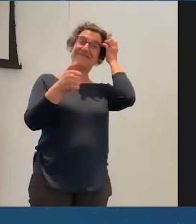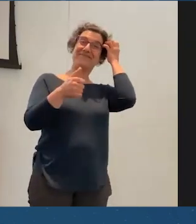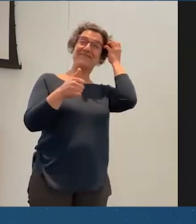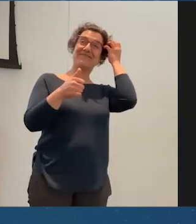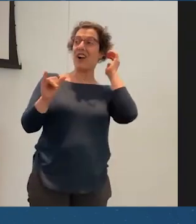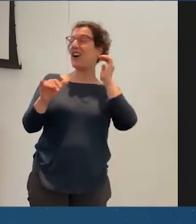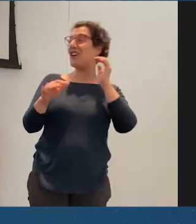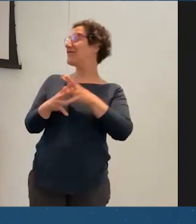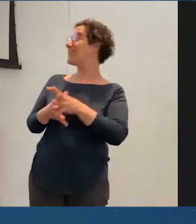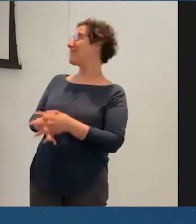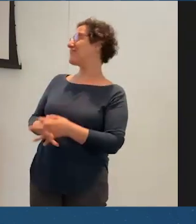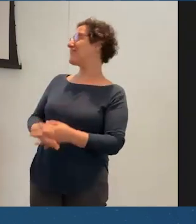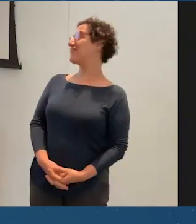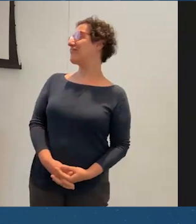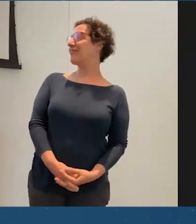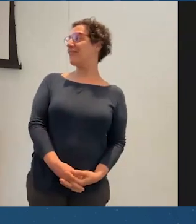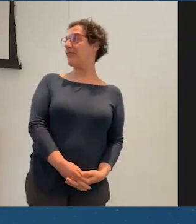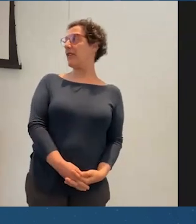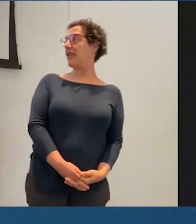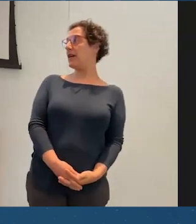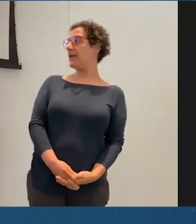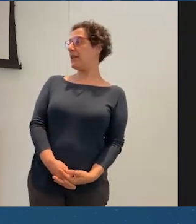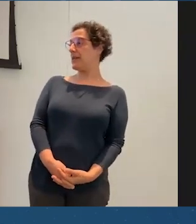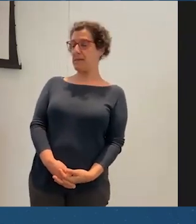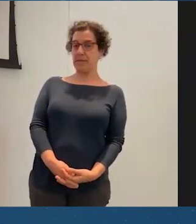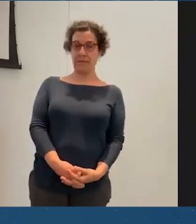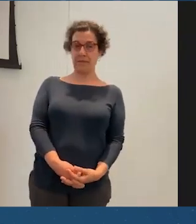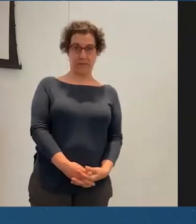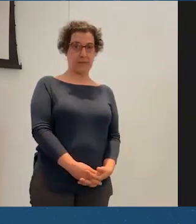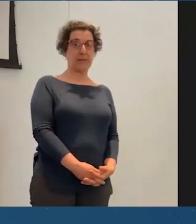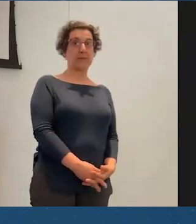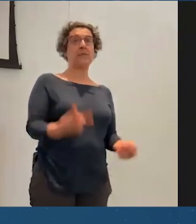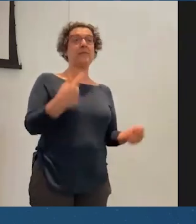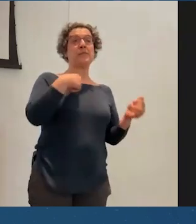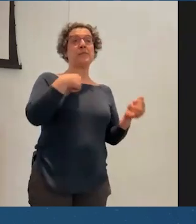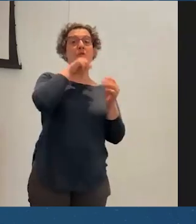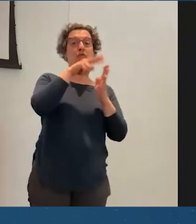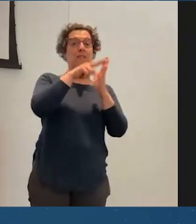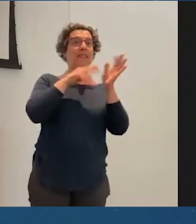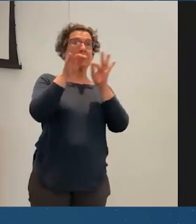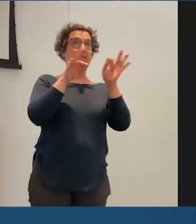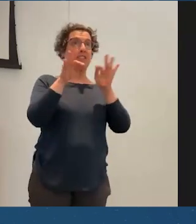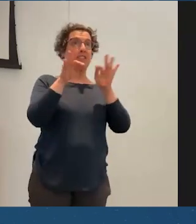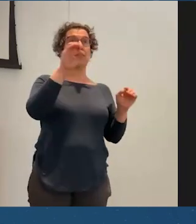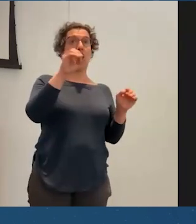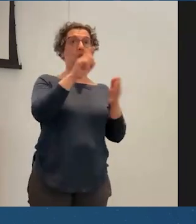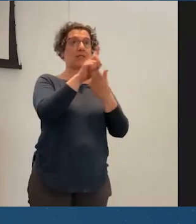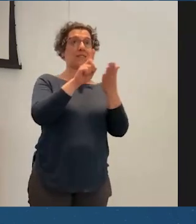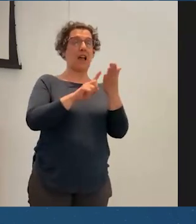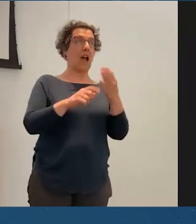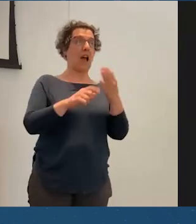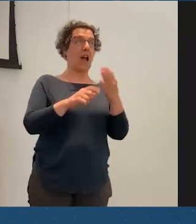There we go. I'm going to read the definition of co-design, and now I'm clicking backwards.